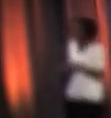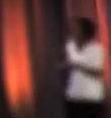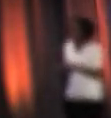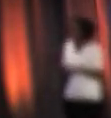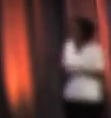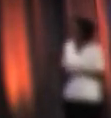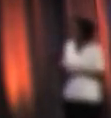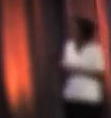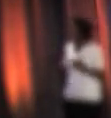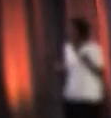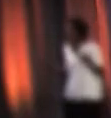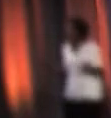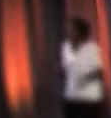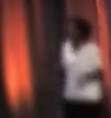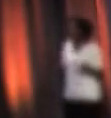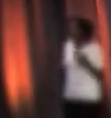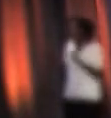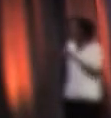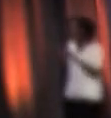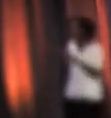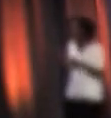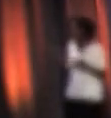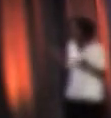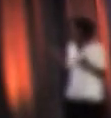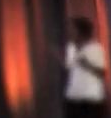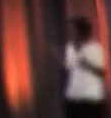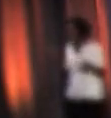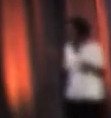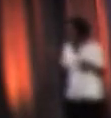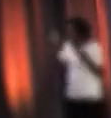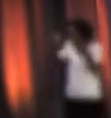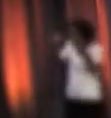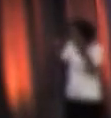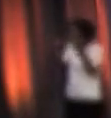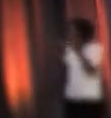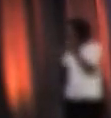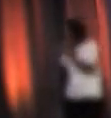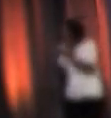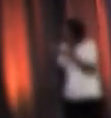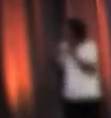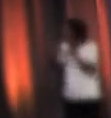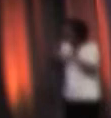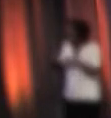agility in digital design as well as developing confidence in understanding the diversity and differences